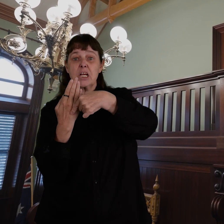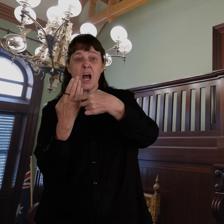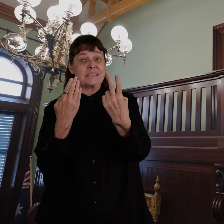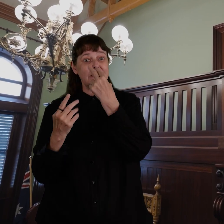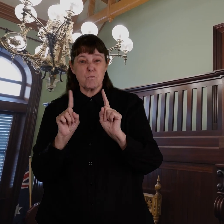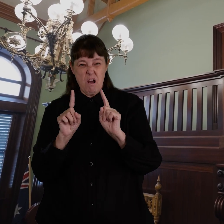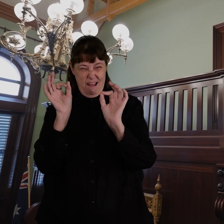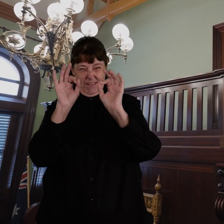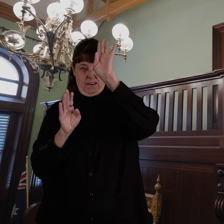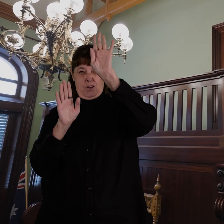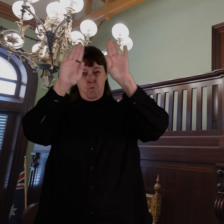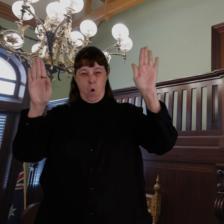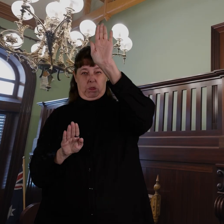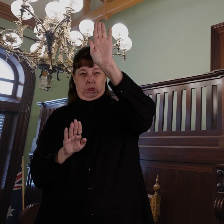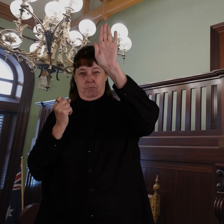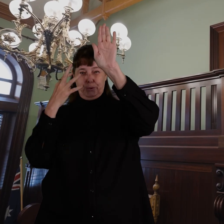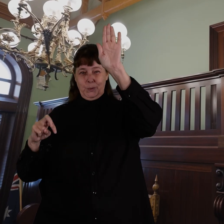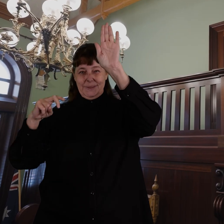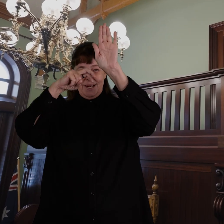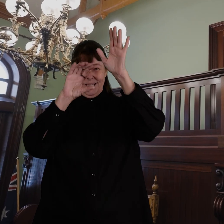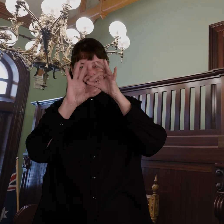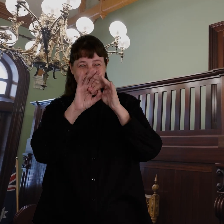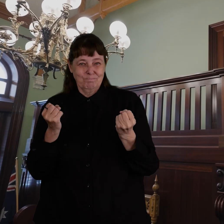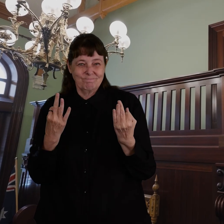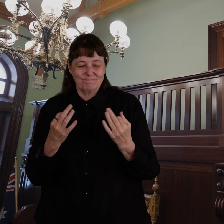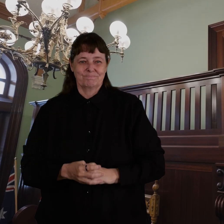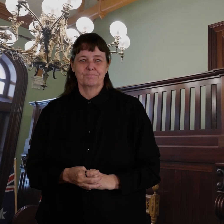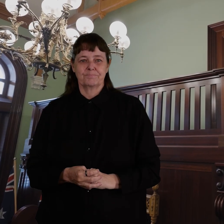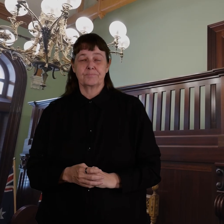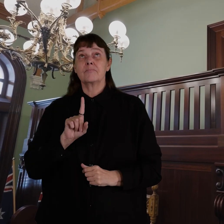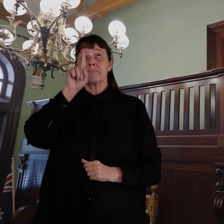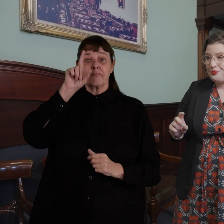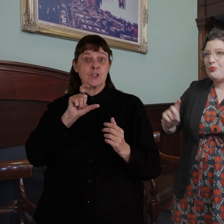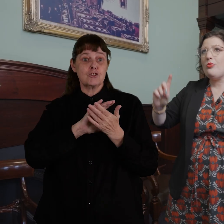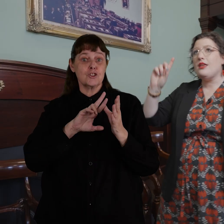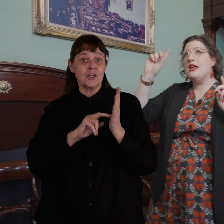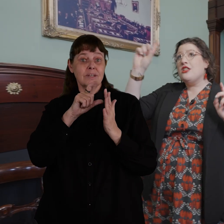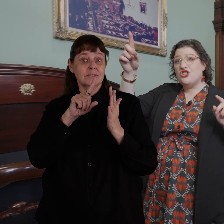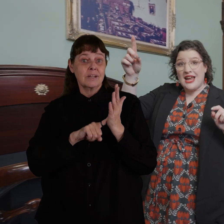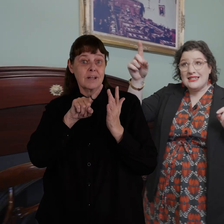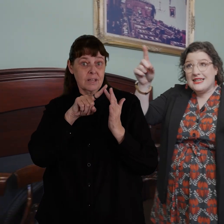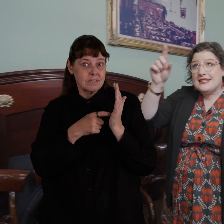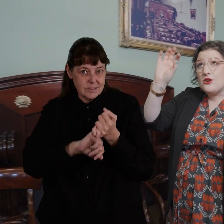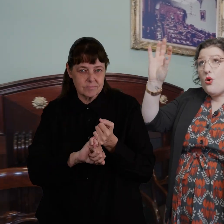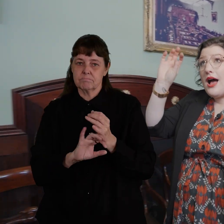floating about halfway up the wall with no stairs connecting to it whatsoever. The chandeliers are